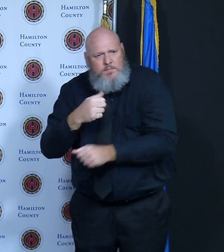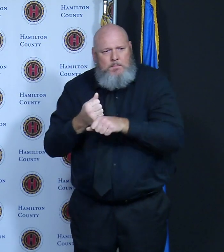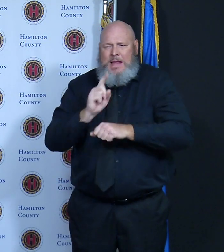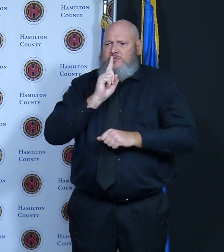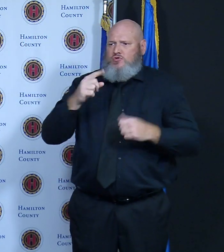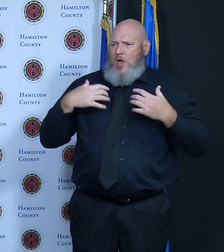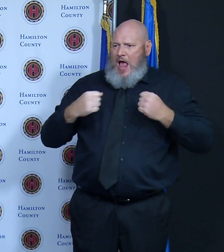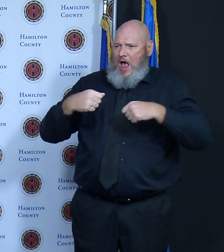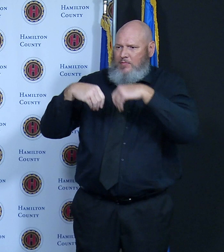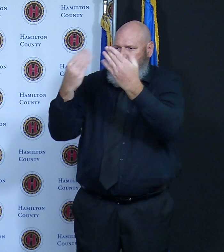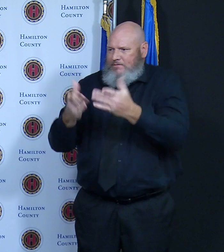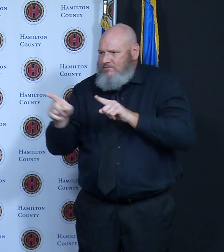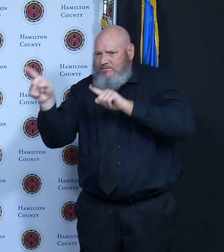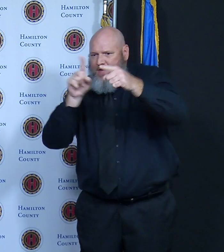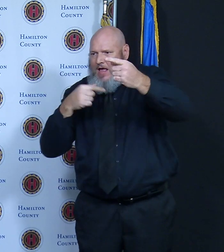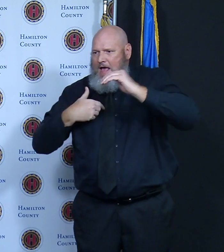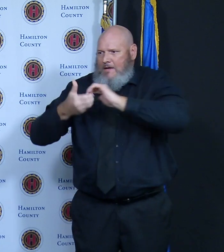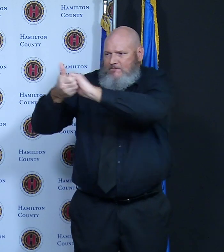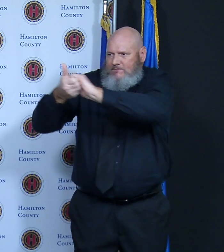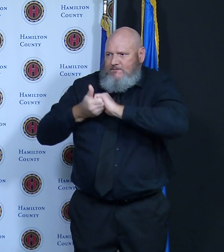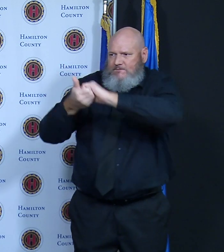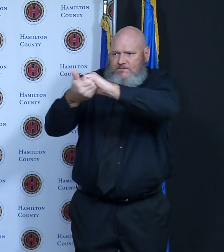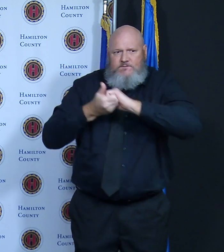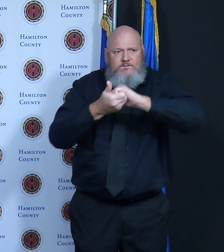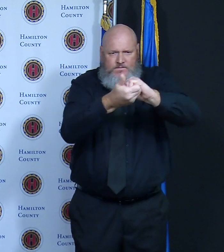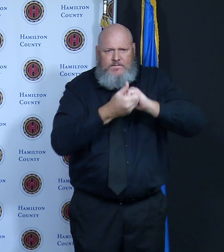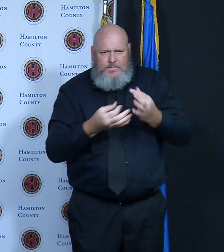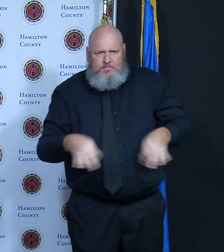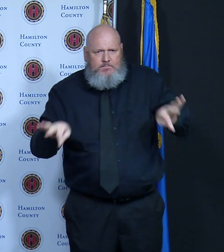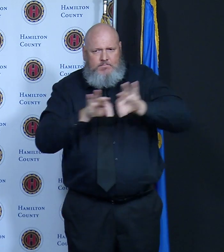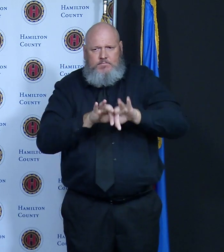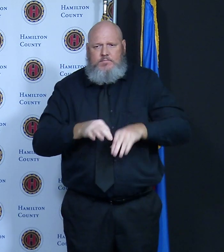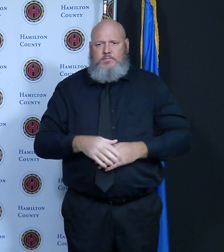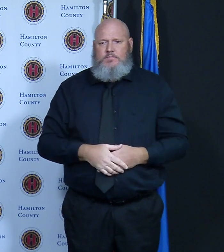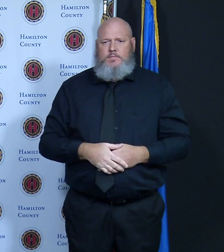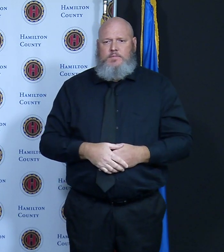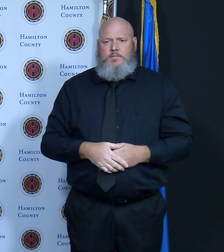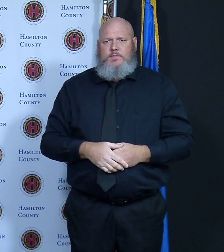so working with school districts and any other organization that we've reached